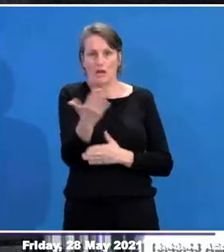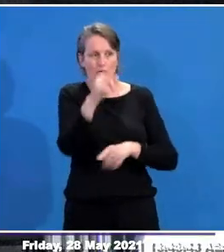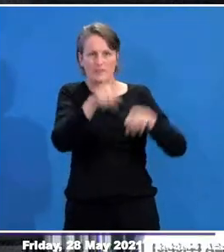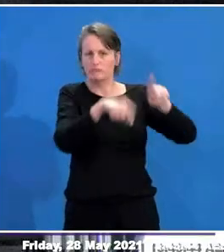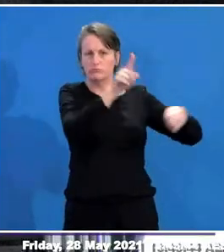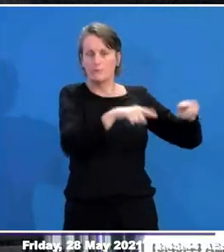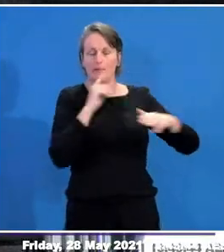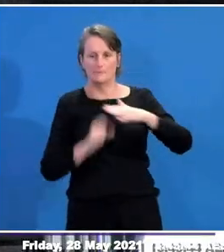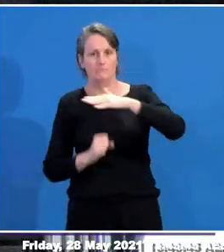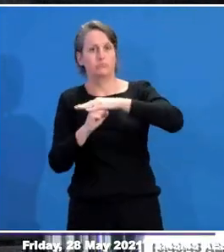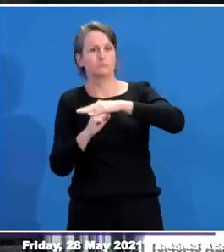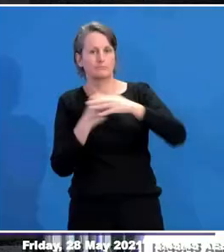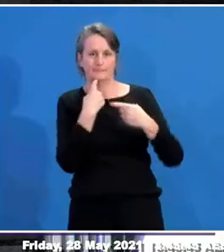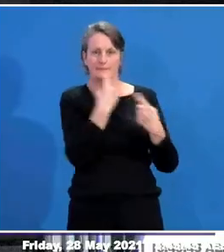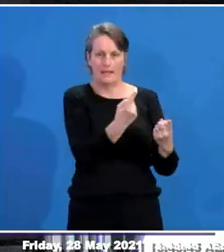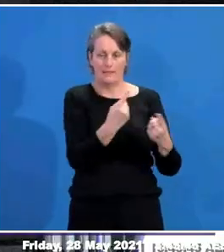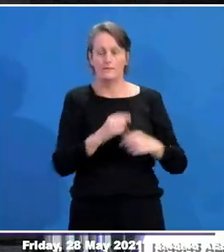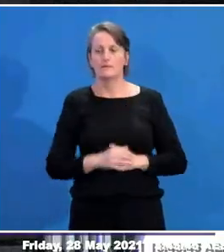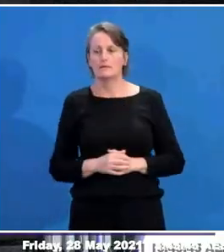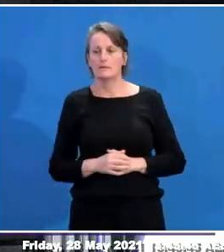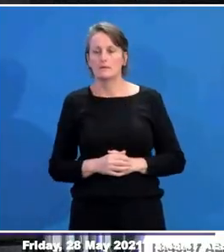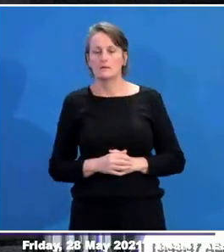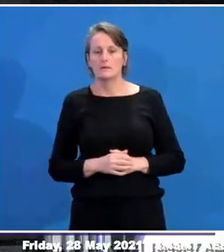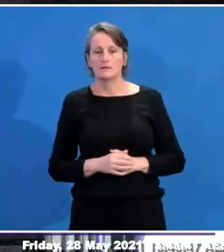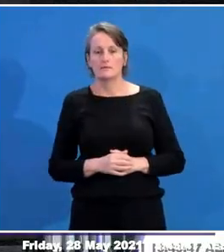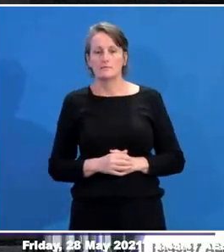In a usual market, an individual who is buying the service